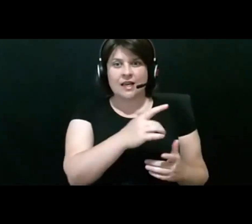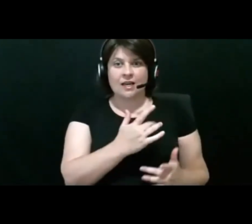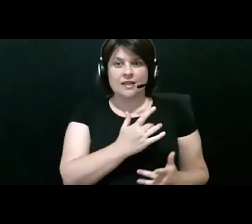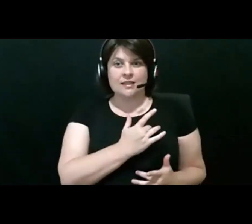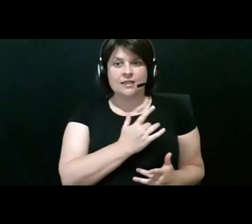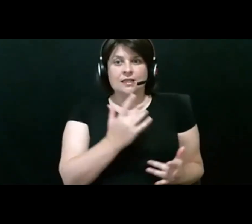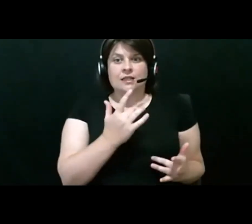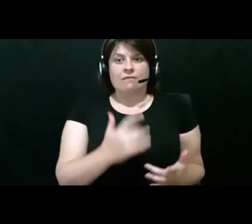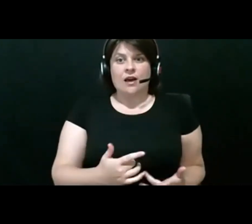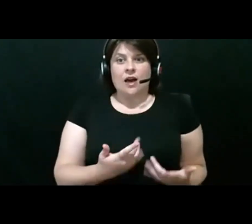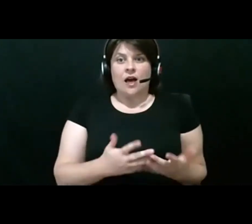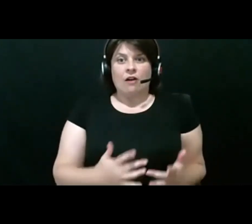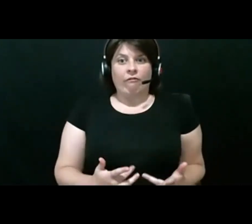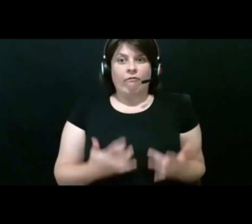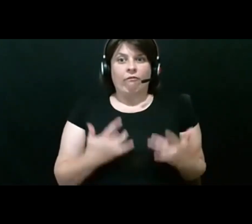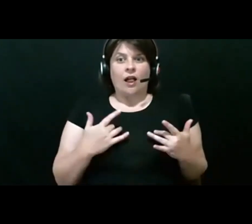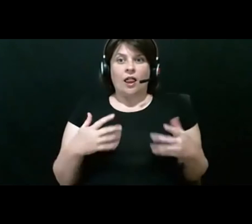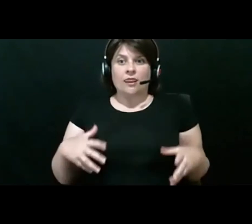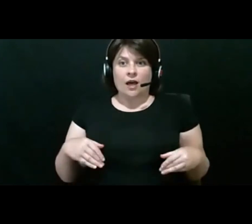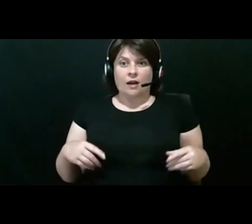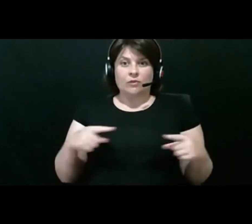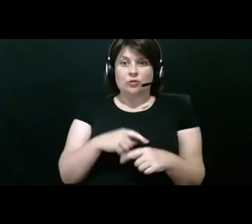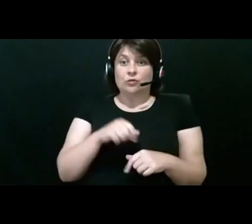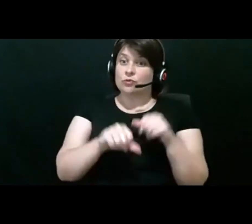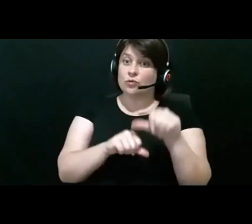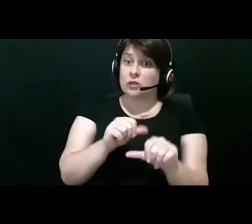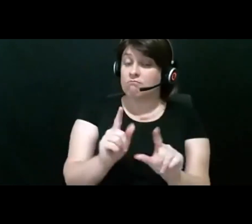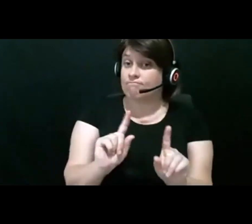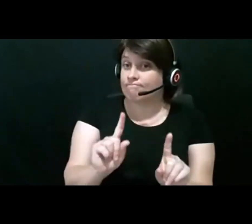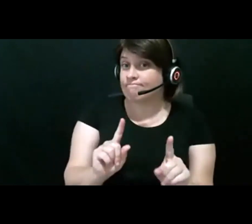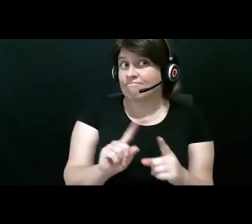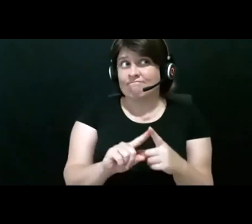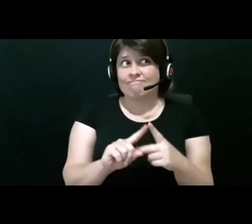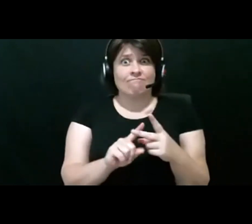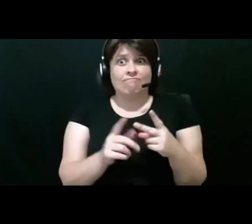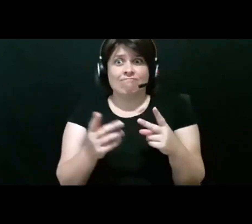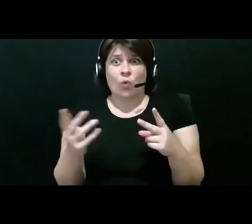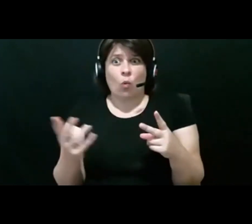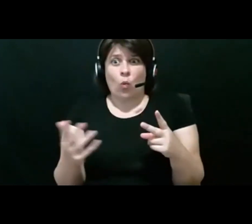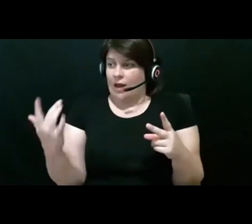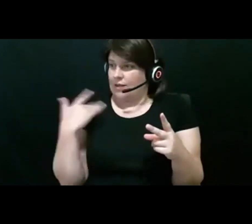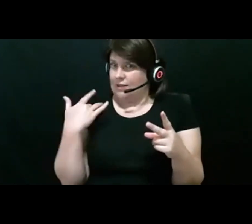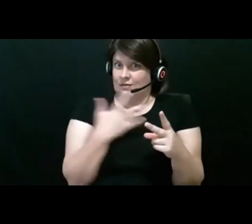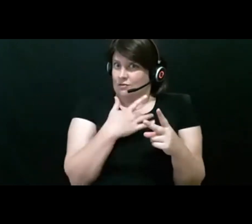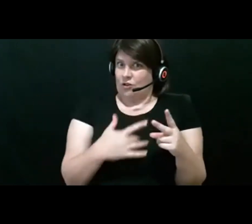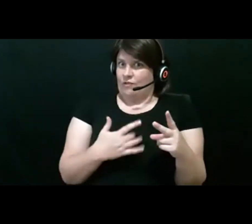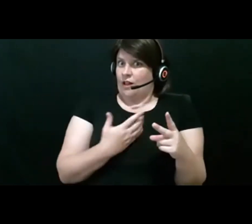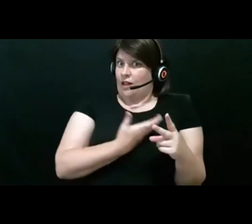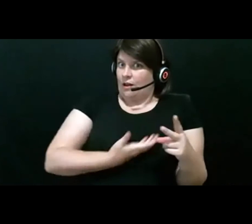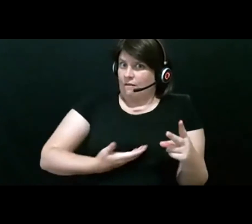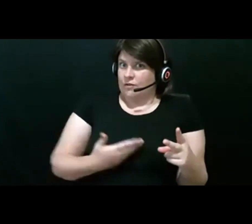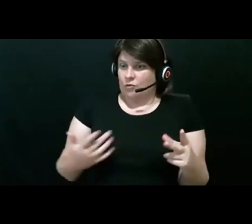how their nappy change routine proceeds, where they can tolerate touch on their body and where